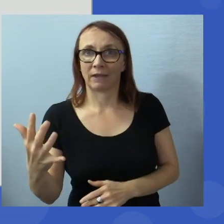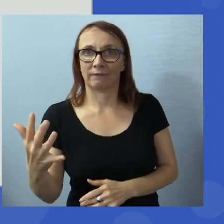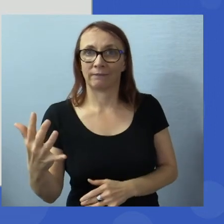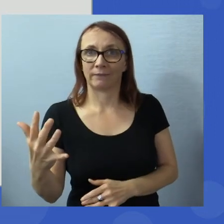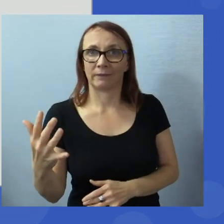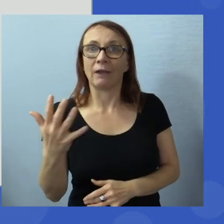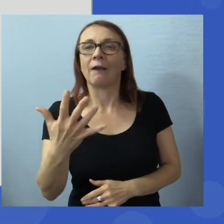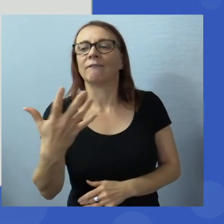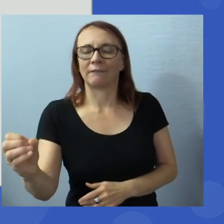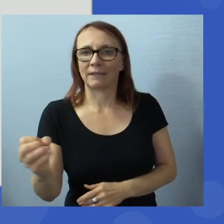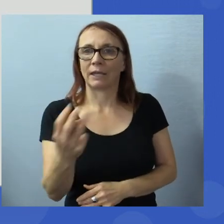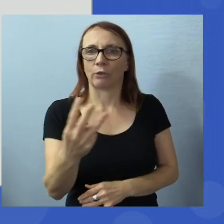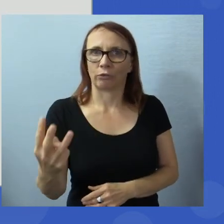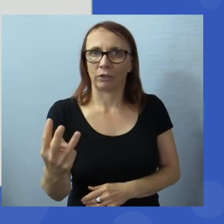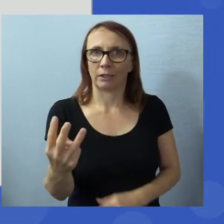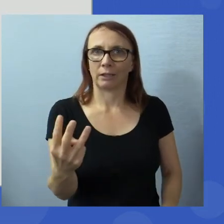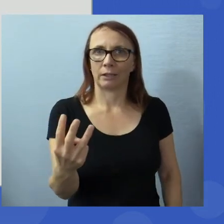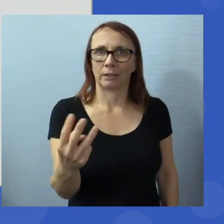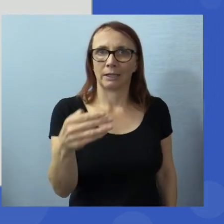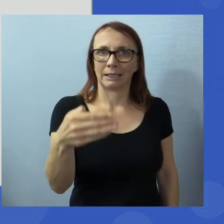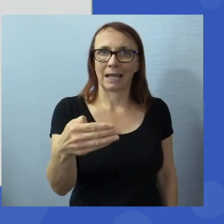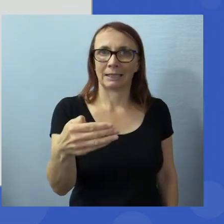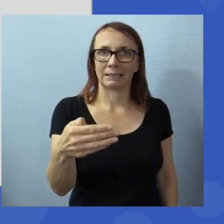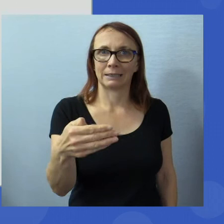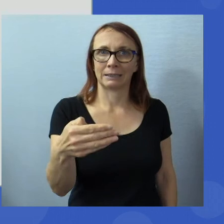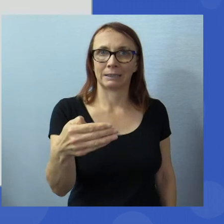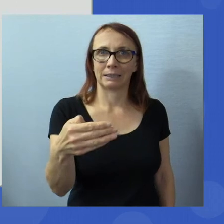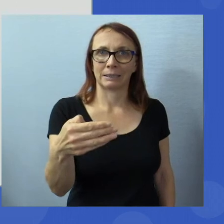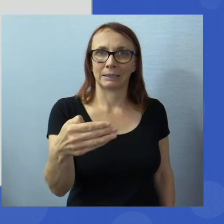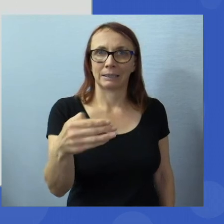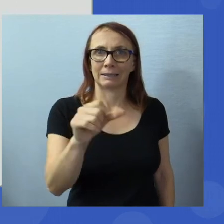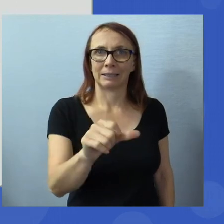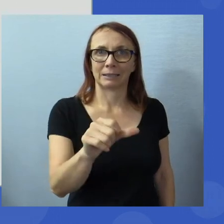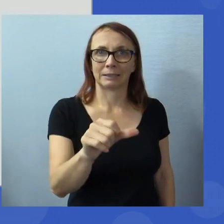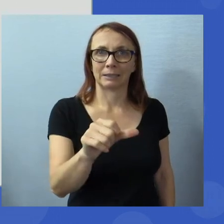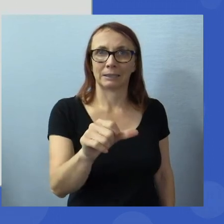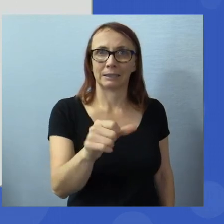33 percent agree nine percent neither six percent disagree and 2 percent